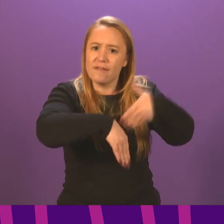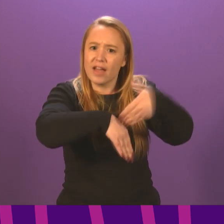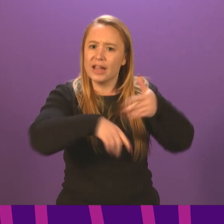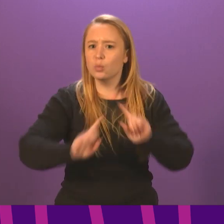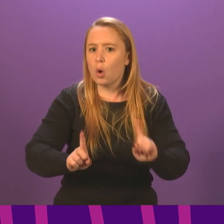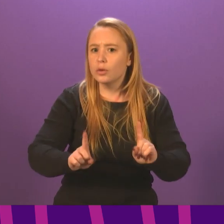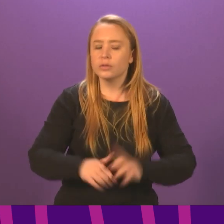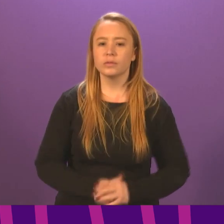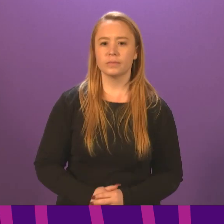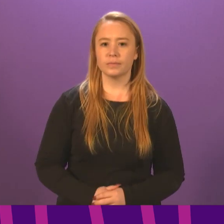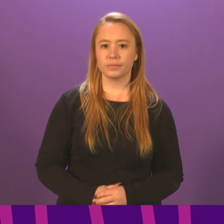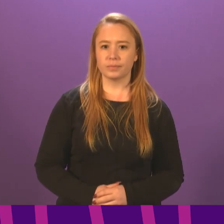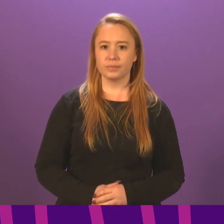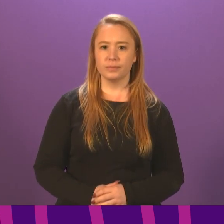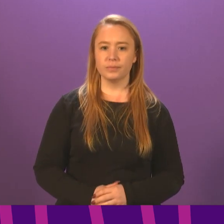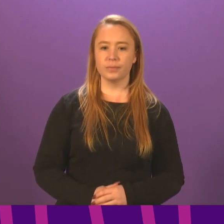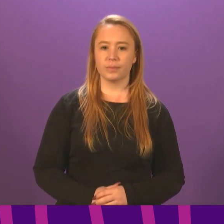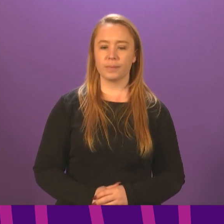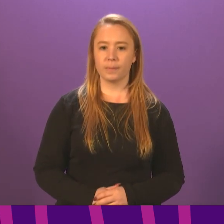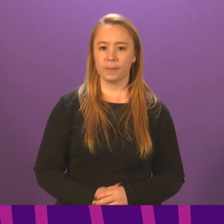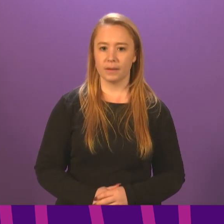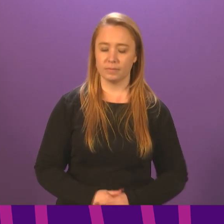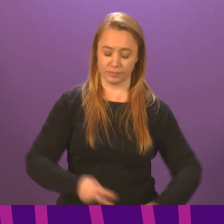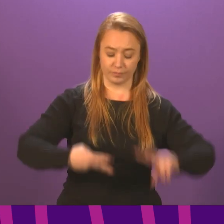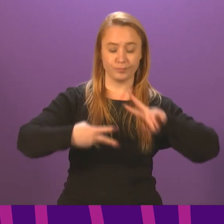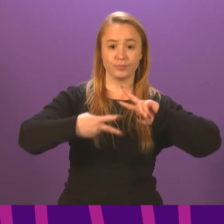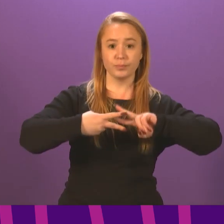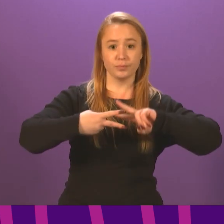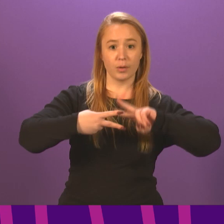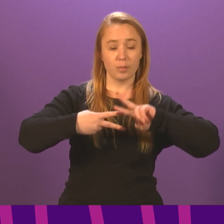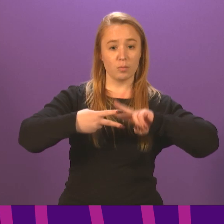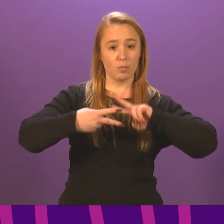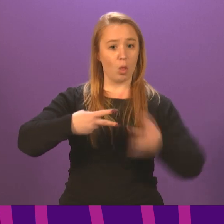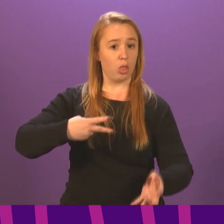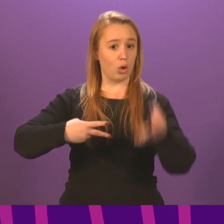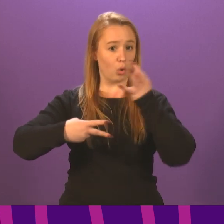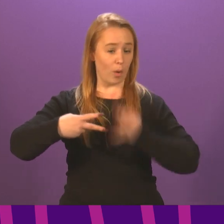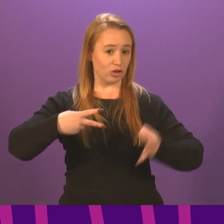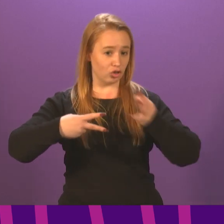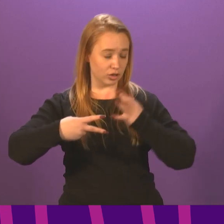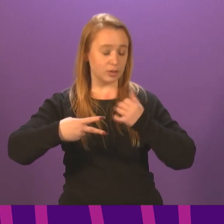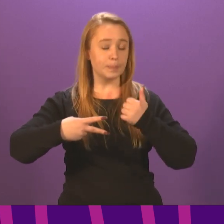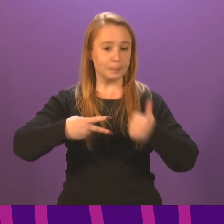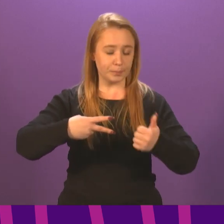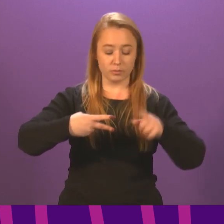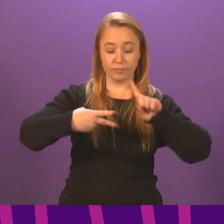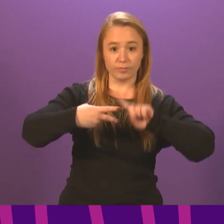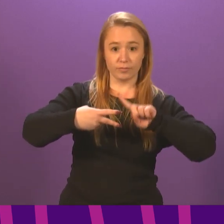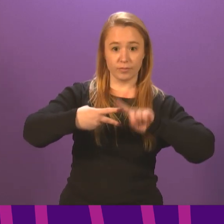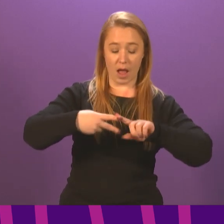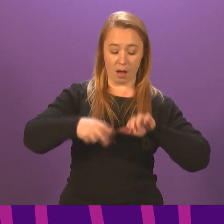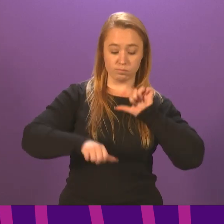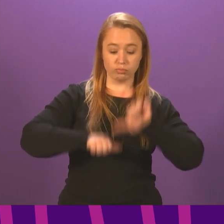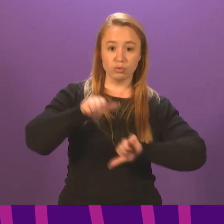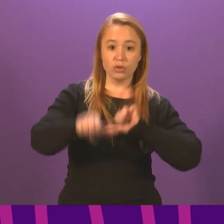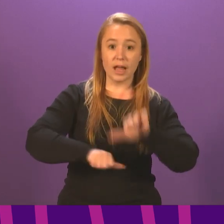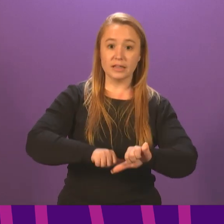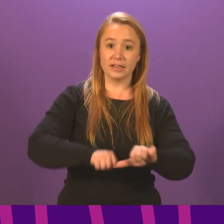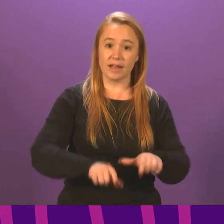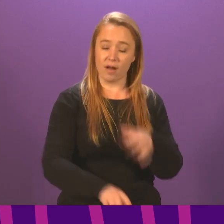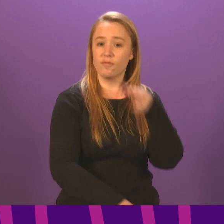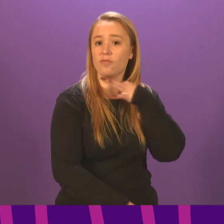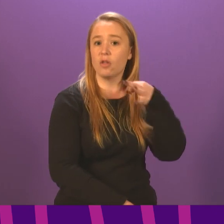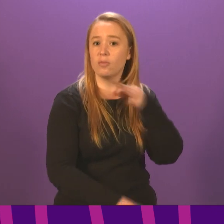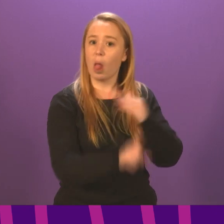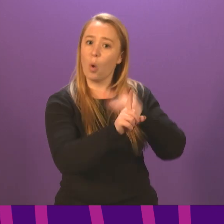The First Minister: Regarding the first question, when vulnerable